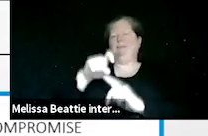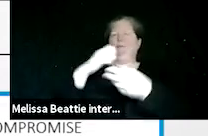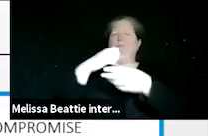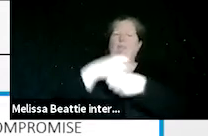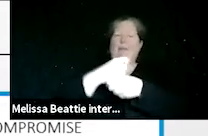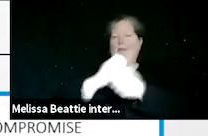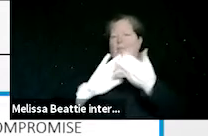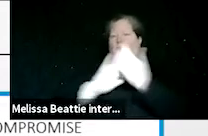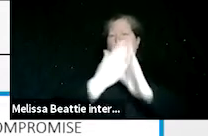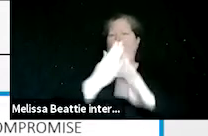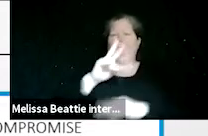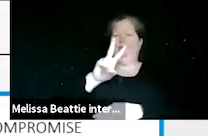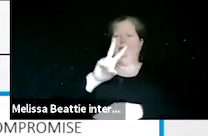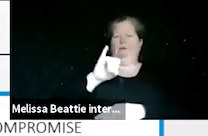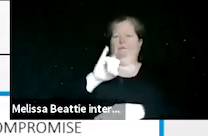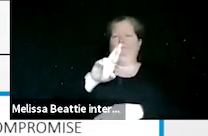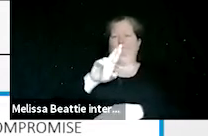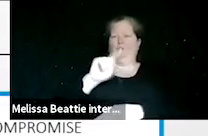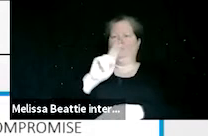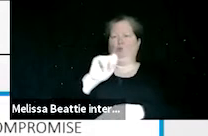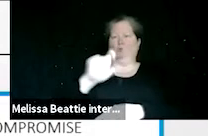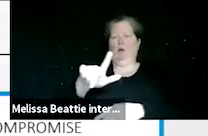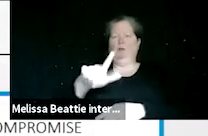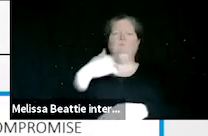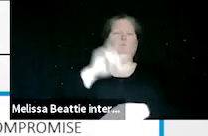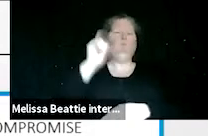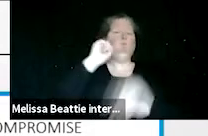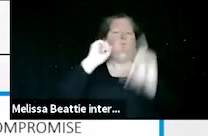heard of a couple of virtual cybersecurity escape rooms that were out there, but